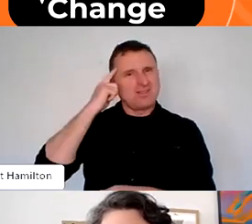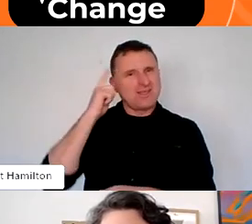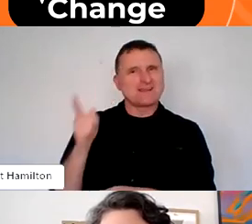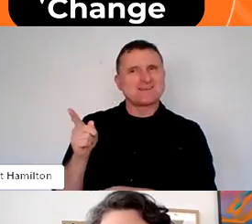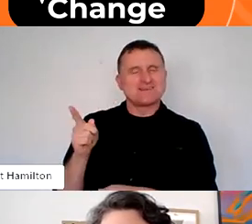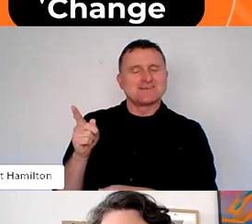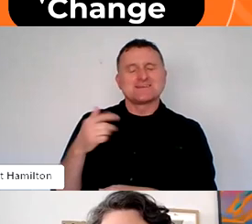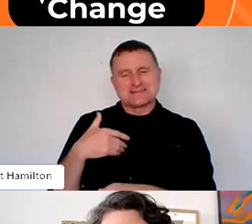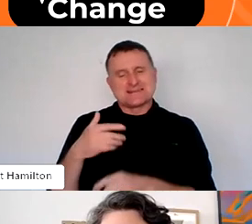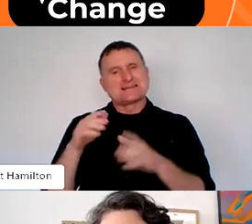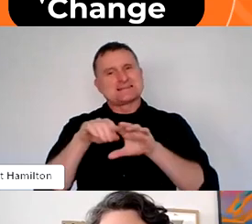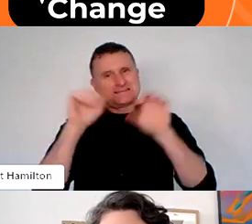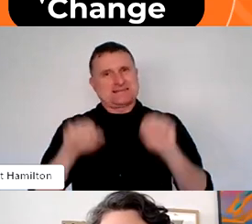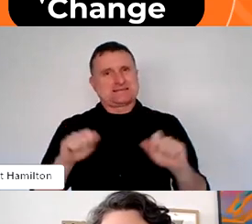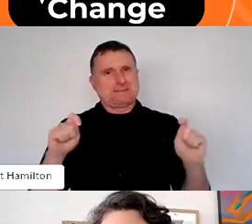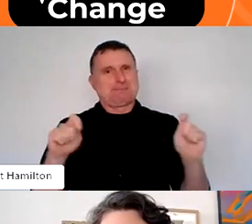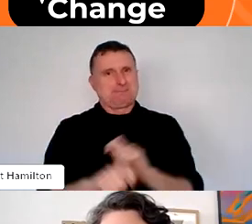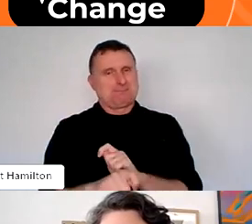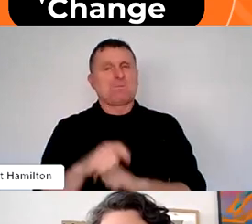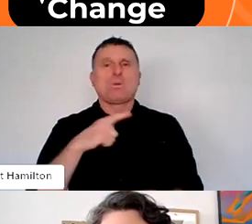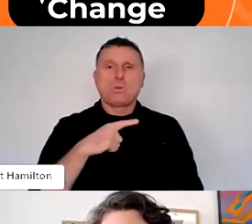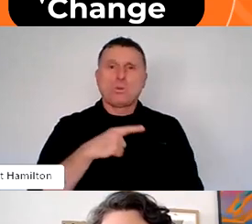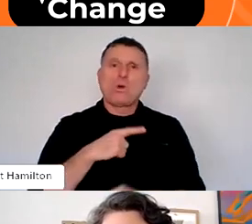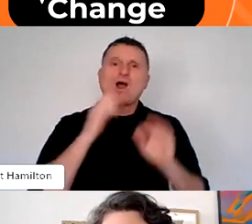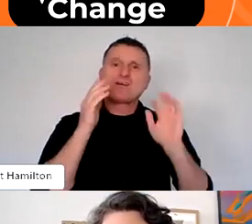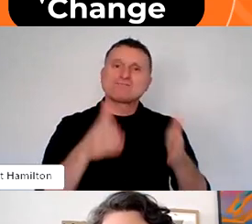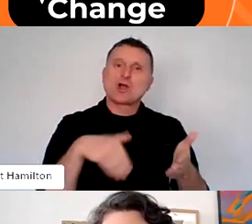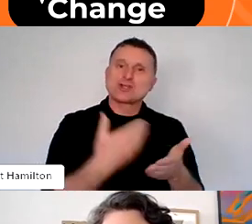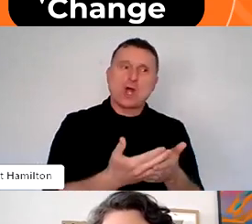because our focus has to be on the literacy and numeracy changes